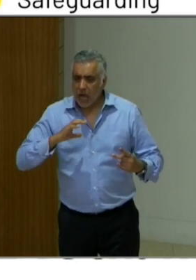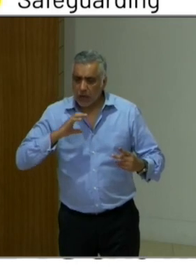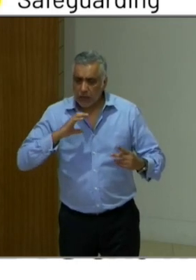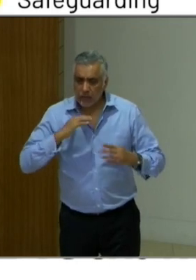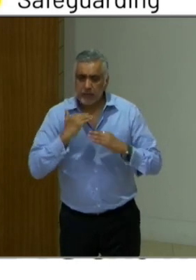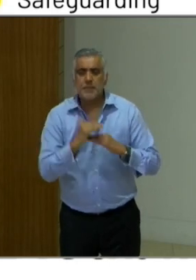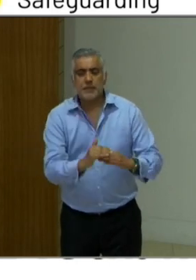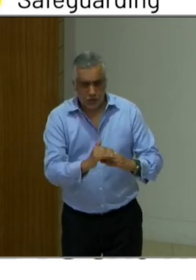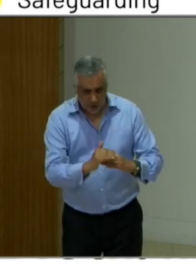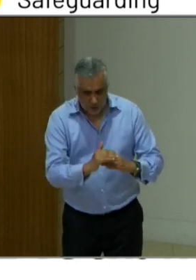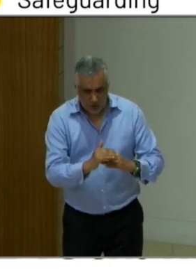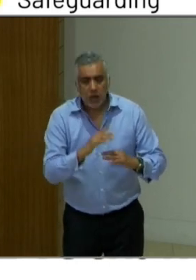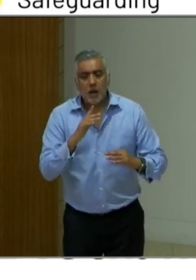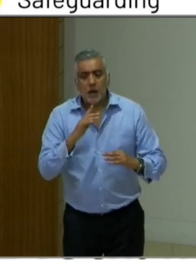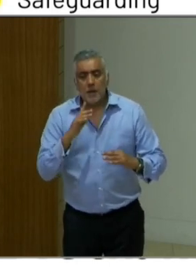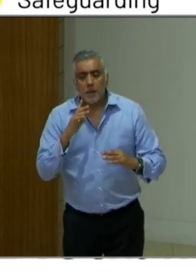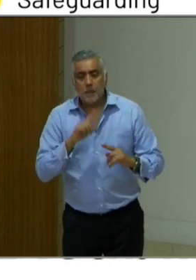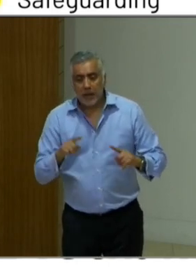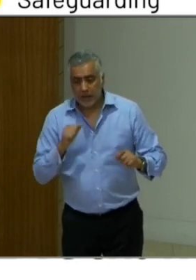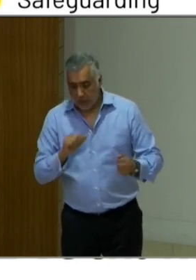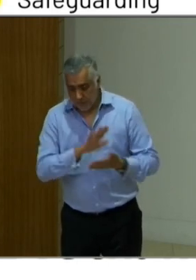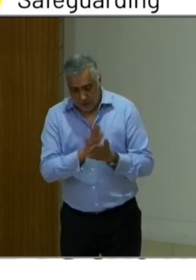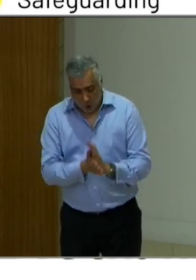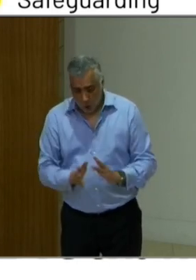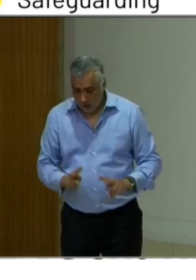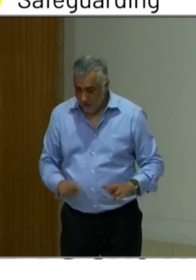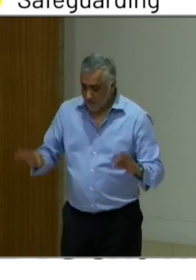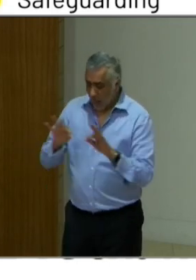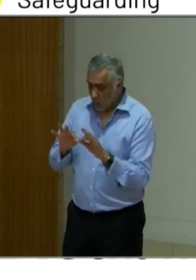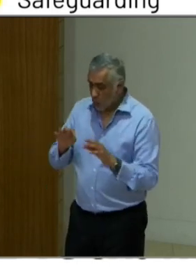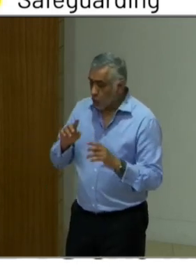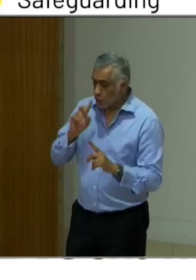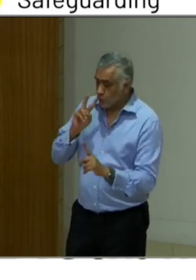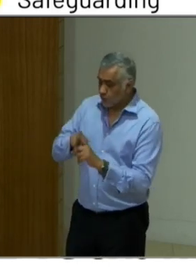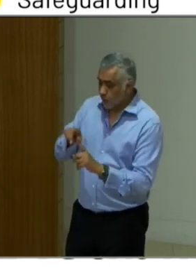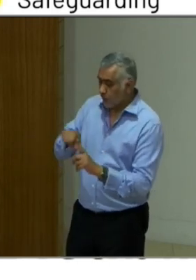can become a value and a resource for any community. And even more